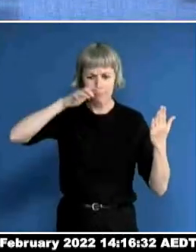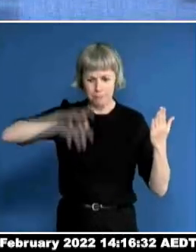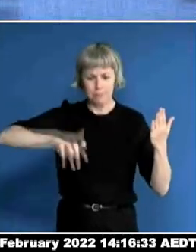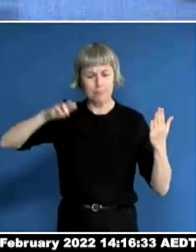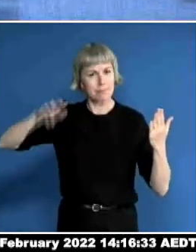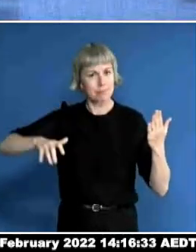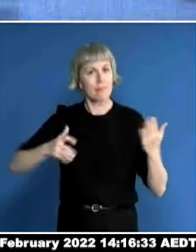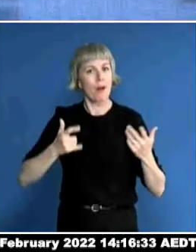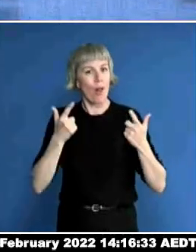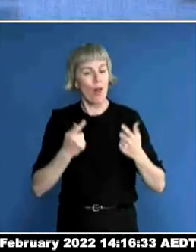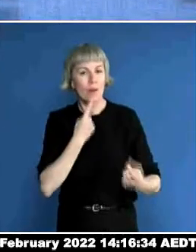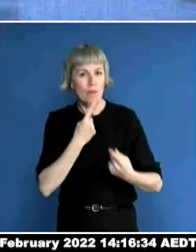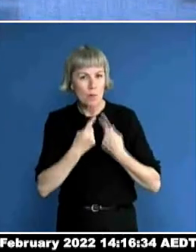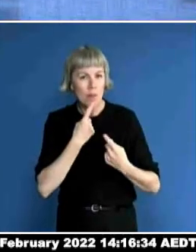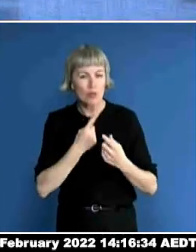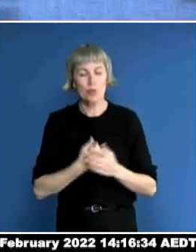First of all, coming back to training materials.